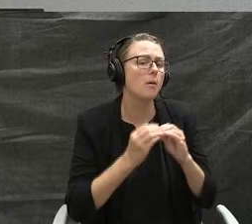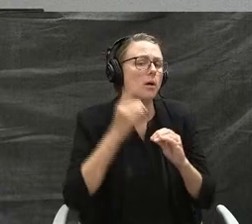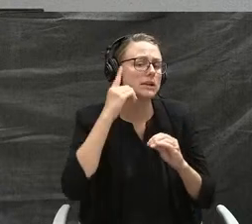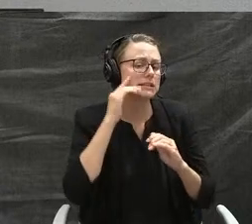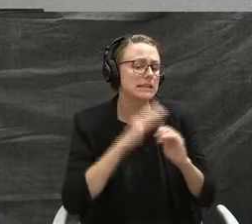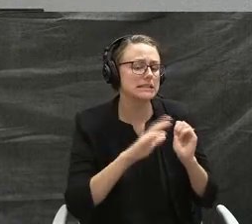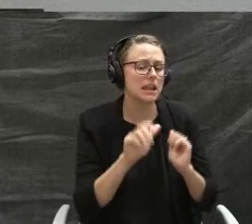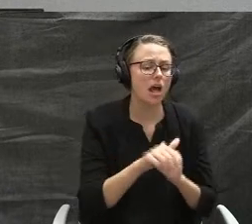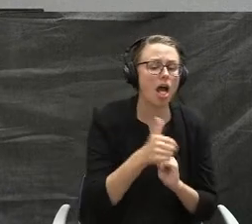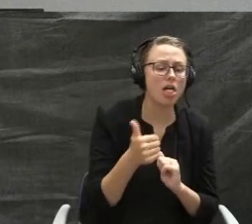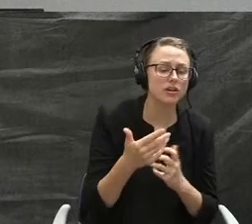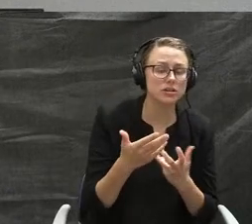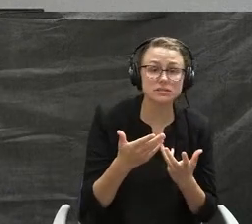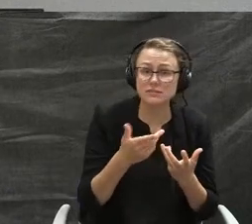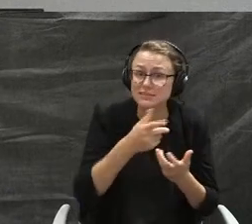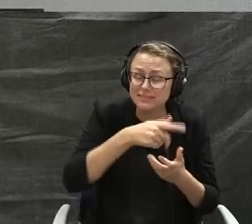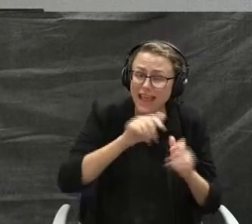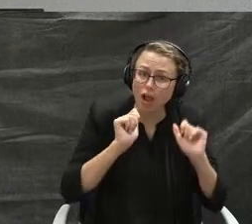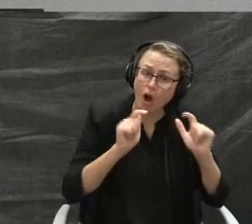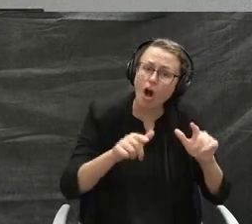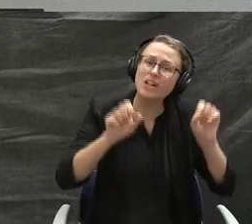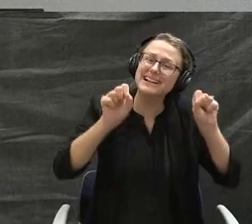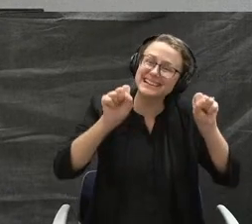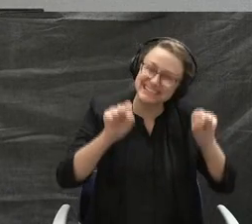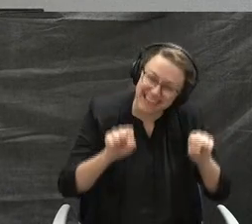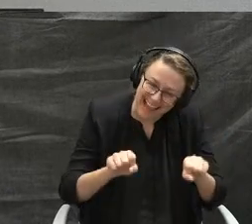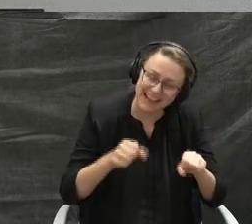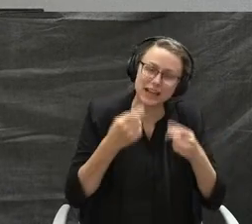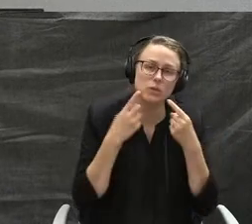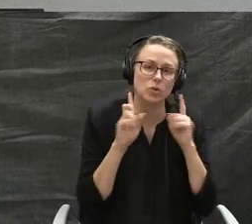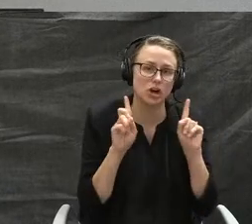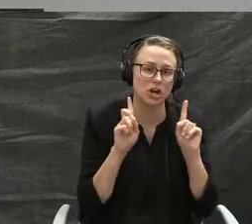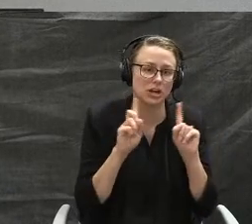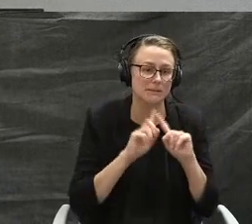others, as they all can work. But are there some that would